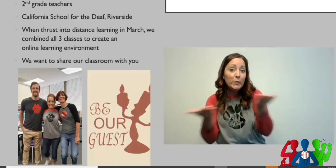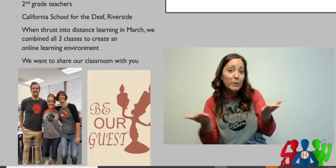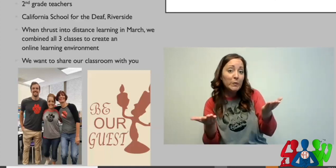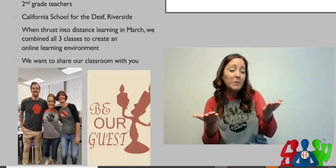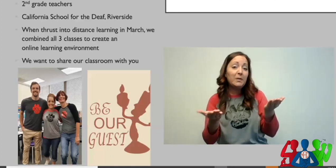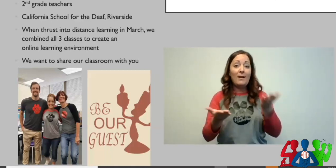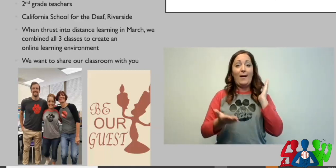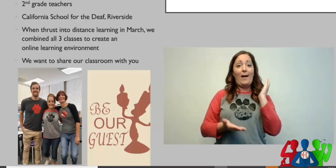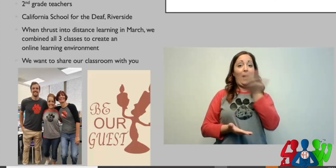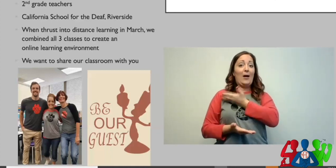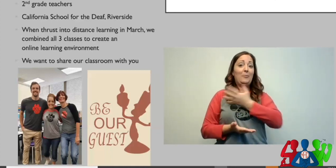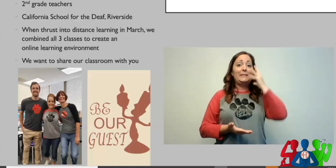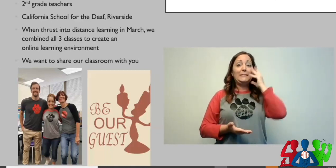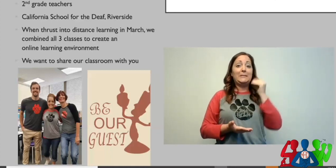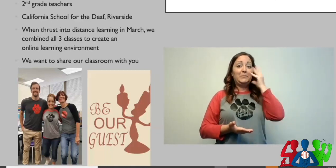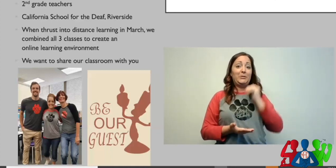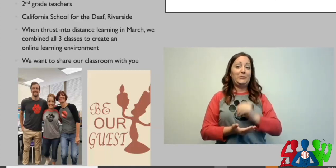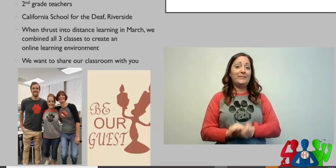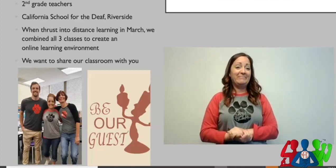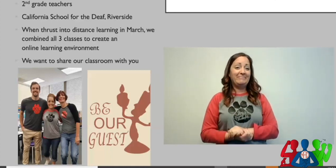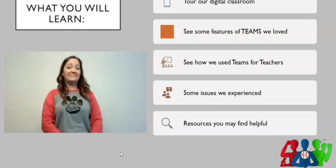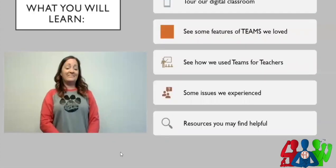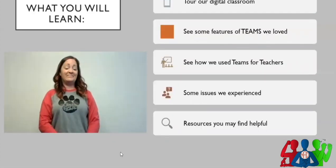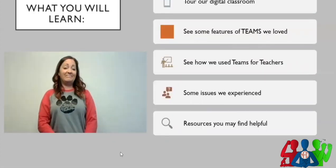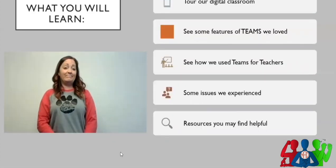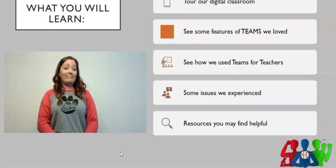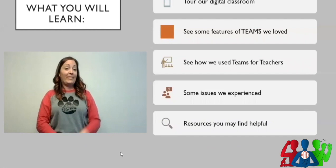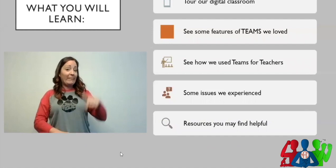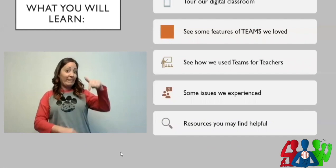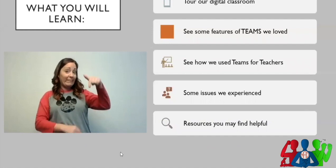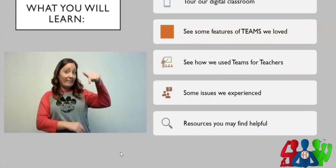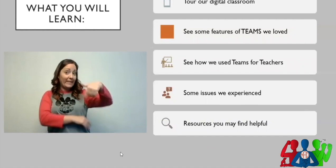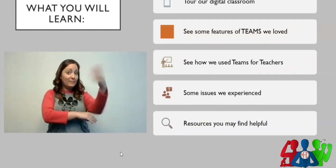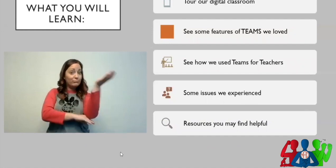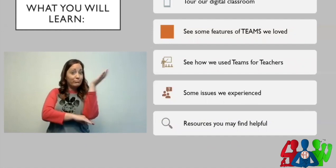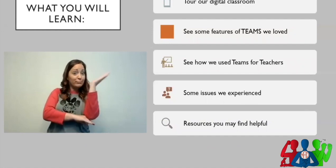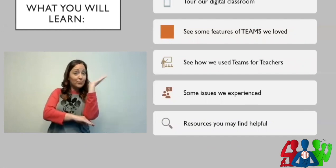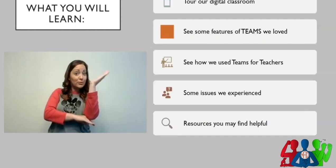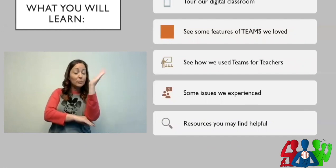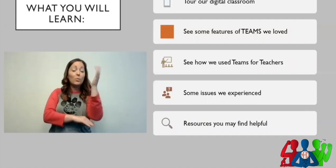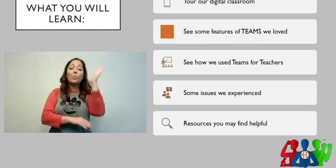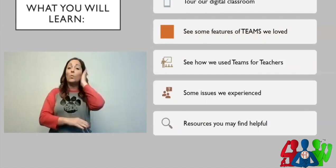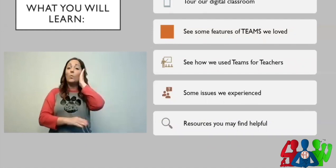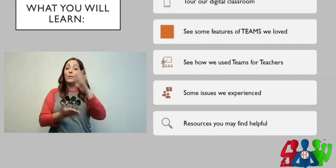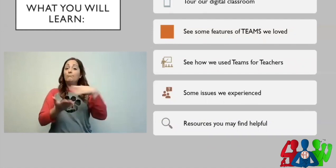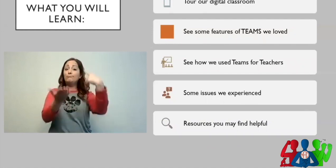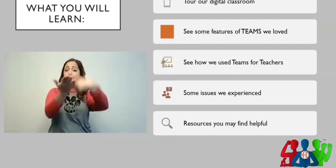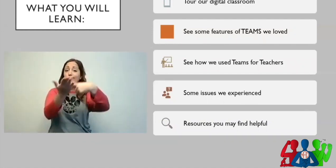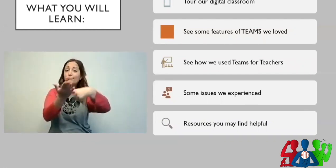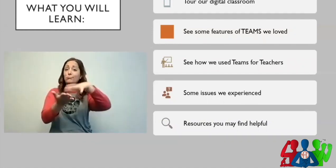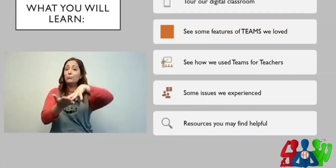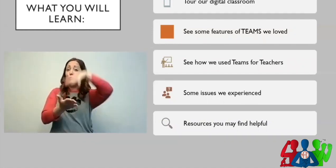So in that spirit we are sharing with you the things that have worked for us.